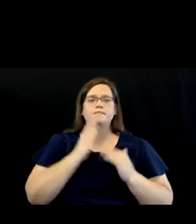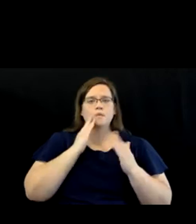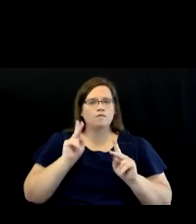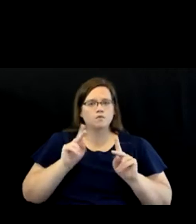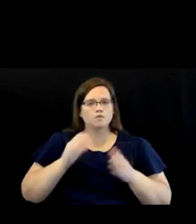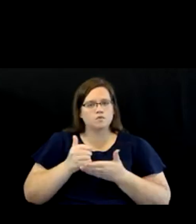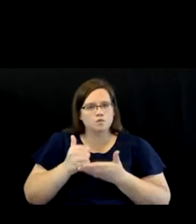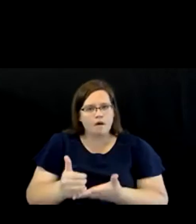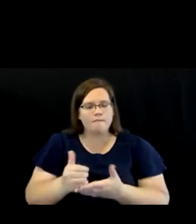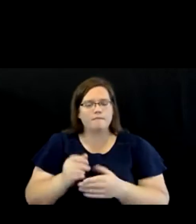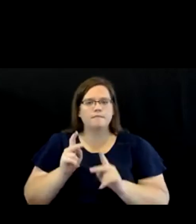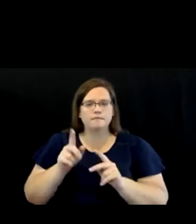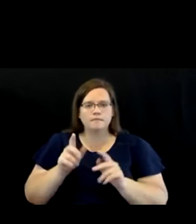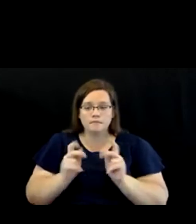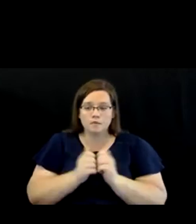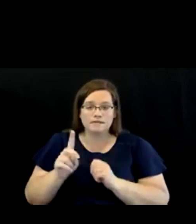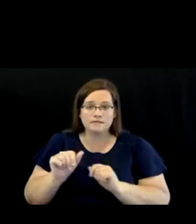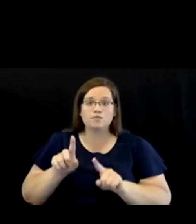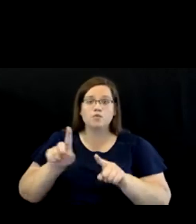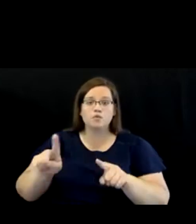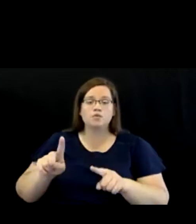and help people with disabilities go out and get vaccines. I know